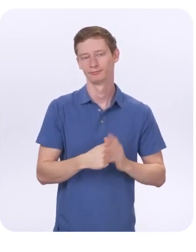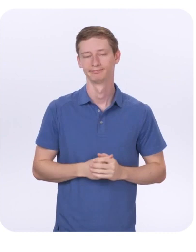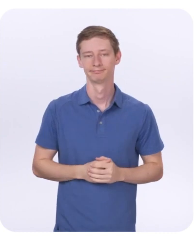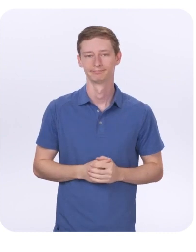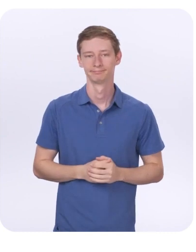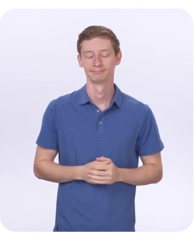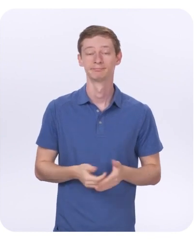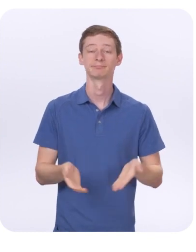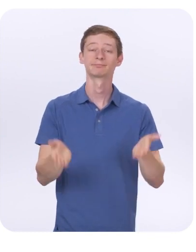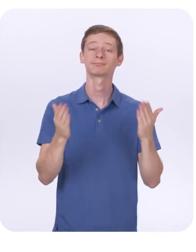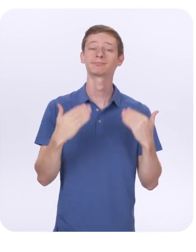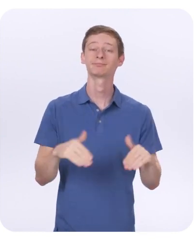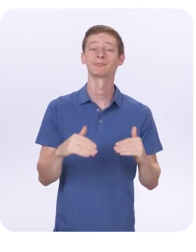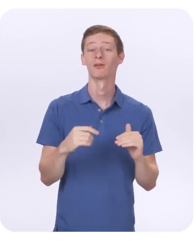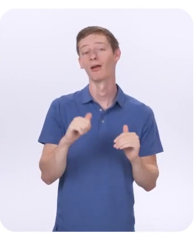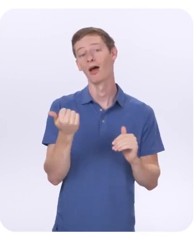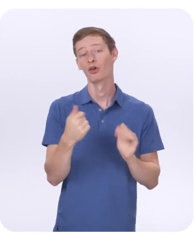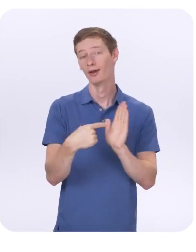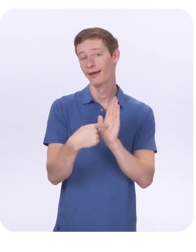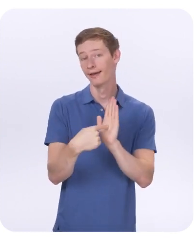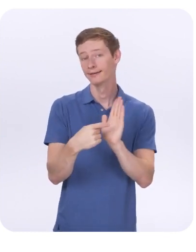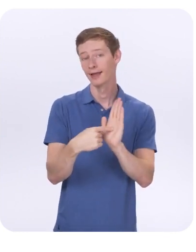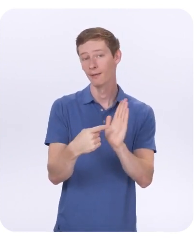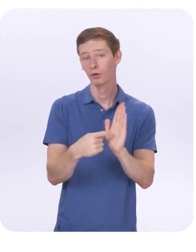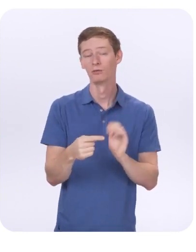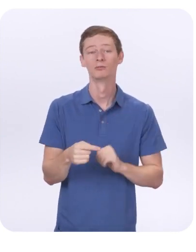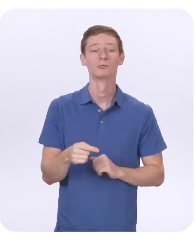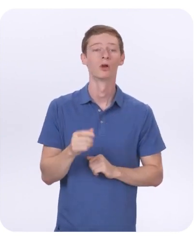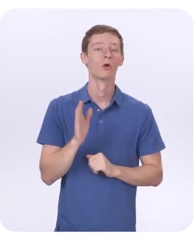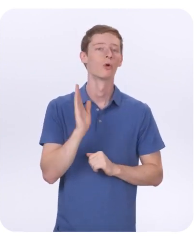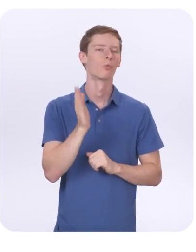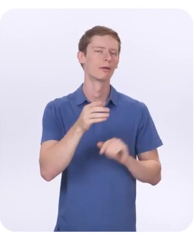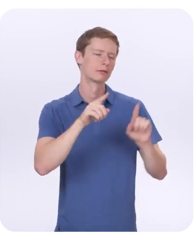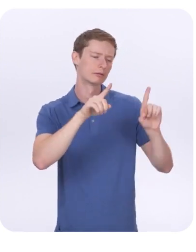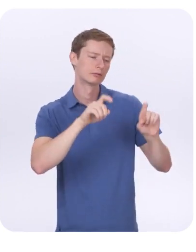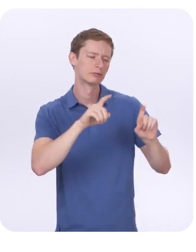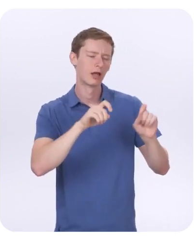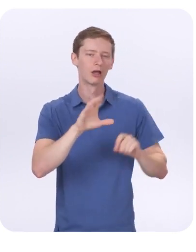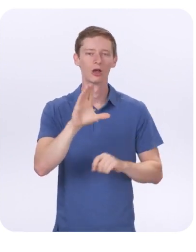our most powerful version of Code Llama and which was trying to follow instructions.